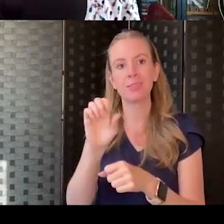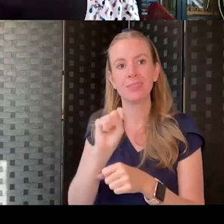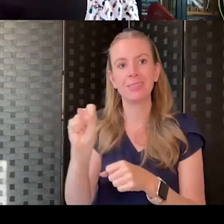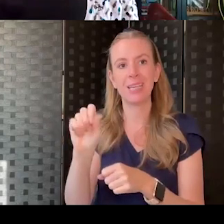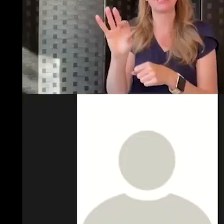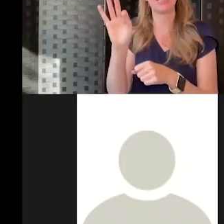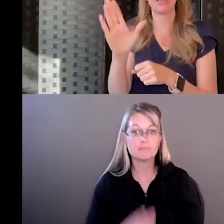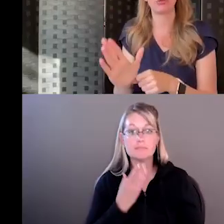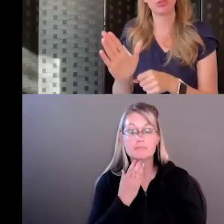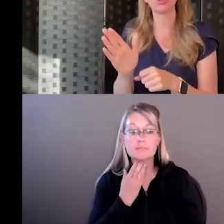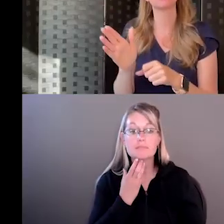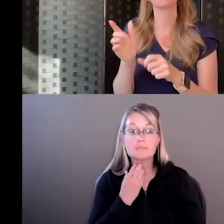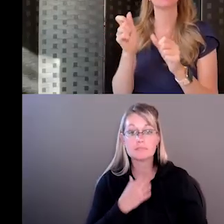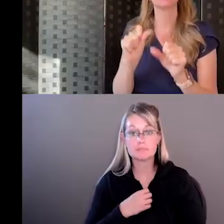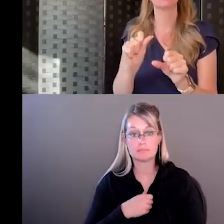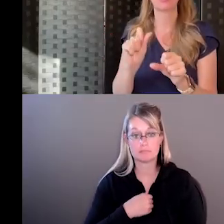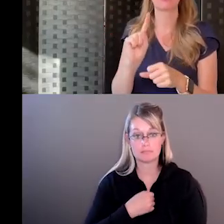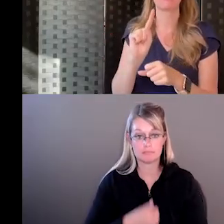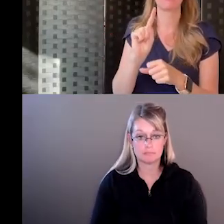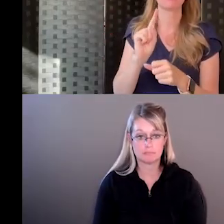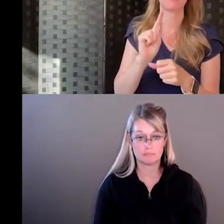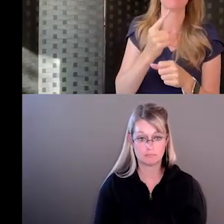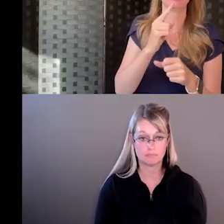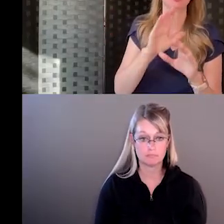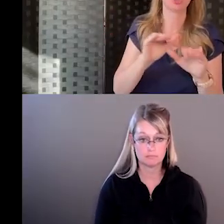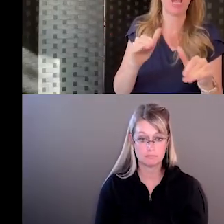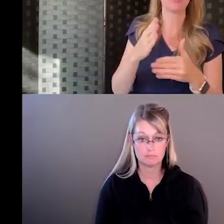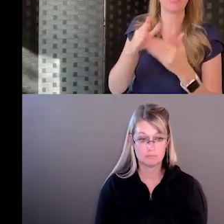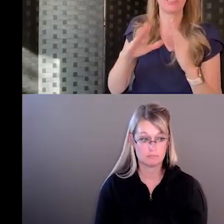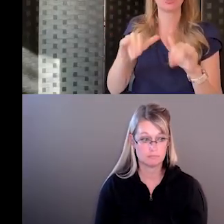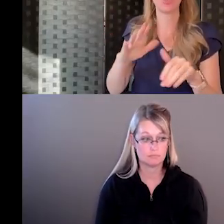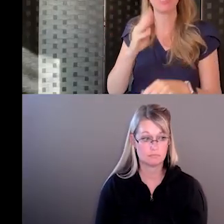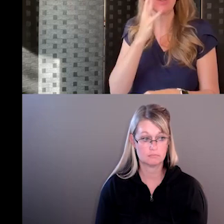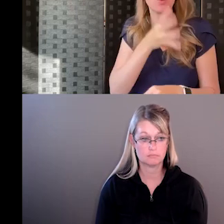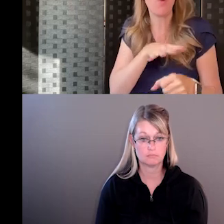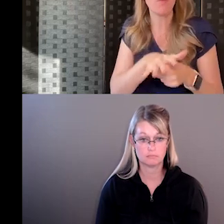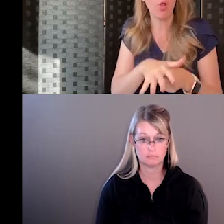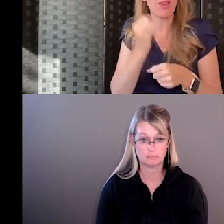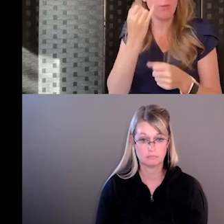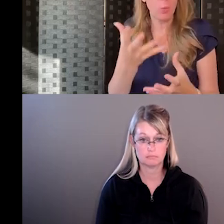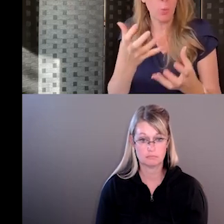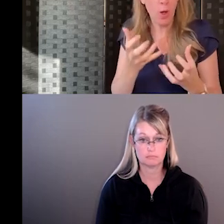Sure, you could also do a first child or nth child and ignore it completely. The